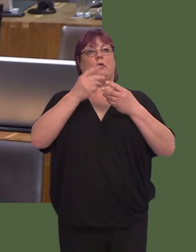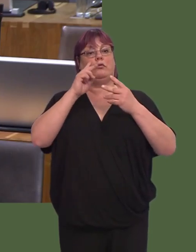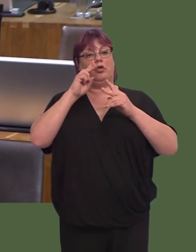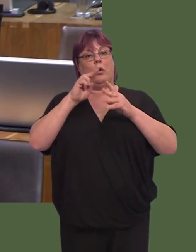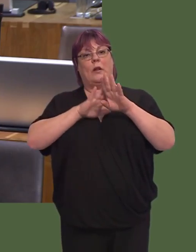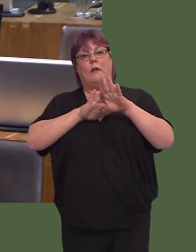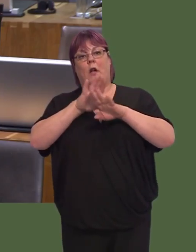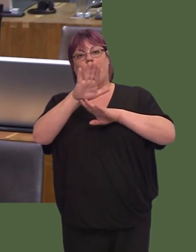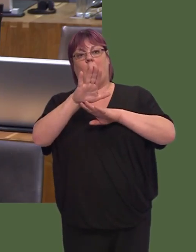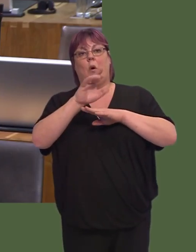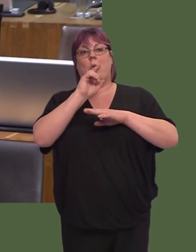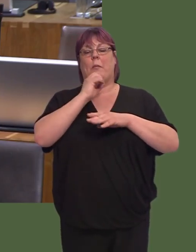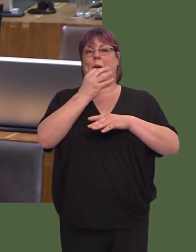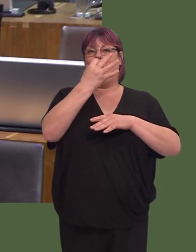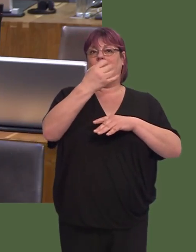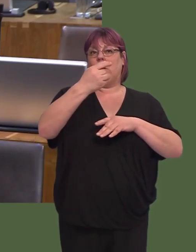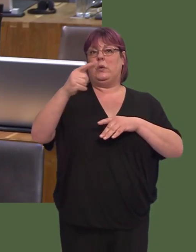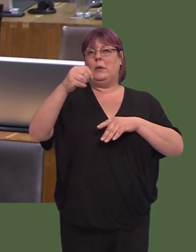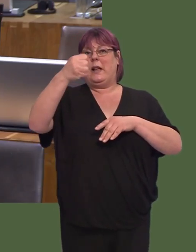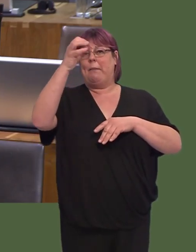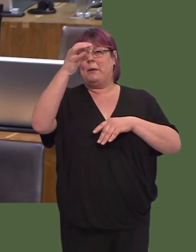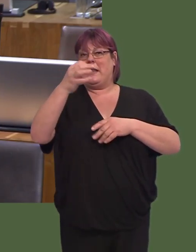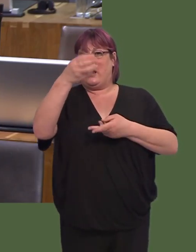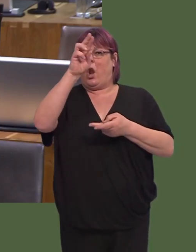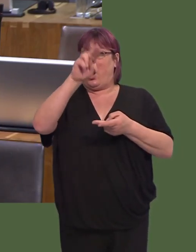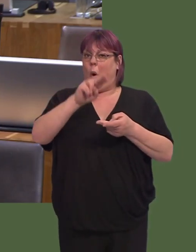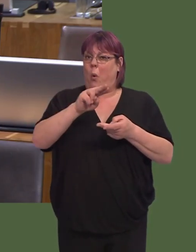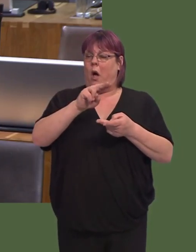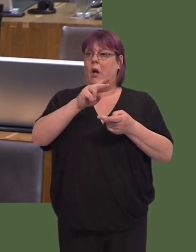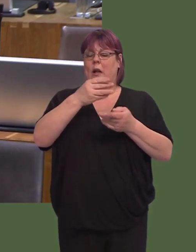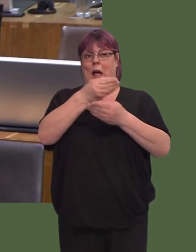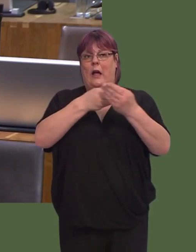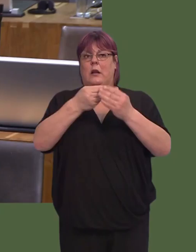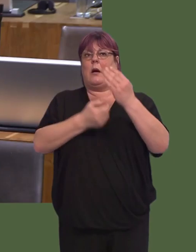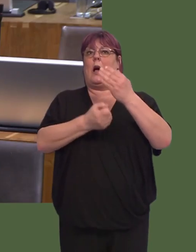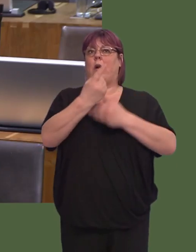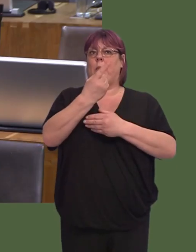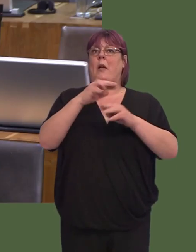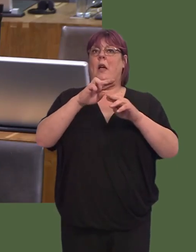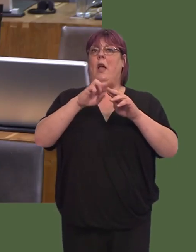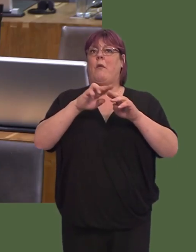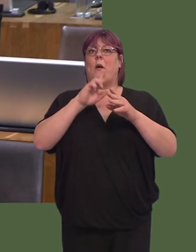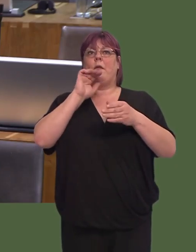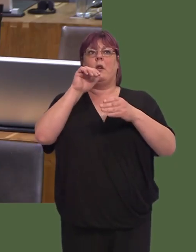to 8 per cent to 10 per cent lower than otherwise if we leave the single market and are forced to trade under World Trade Organization rules.